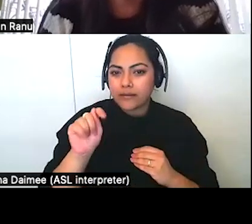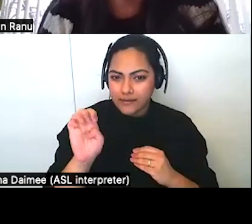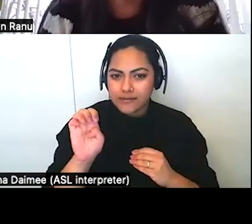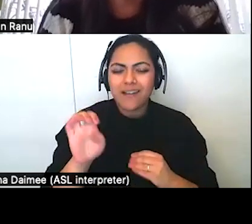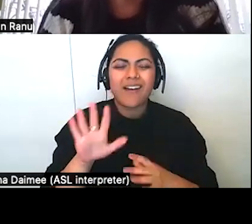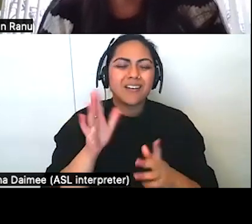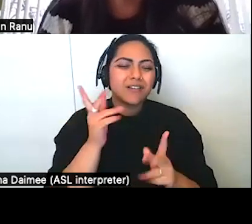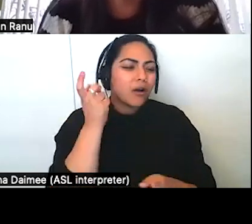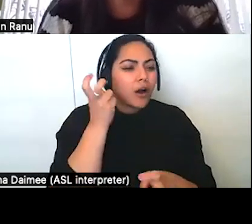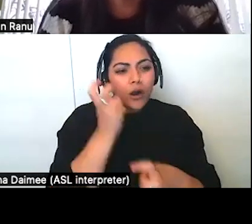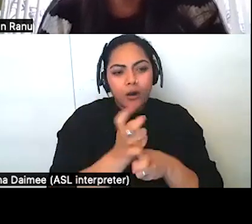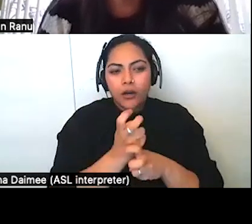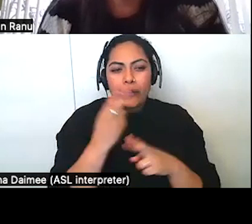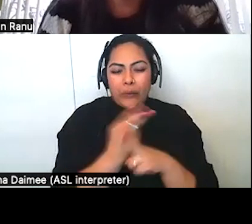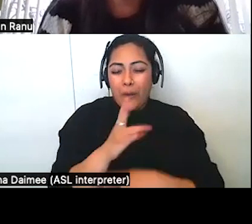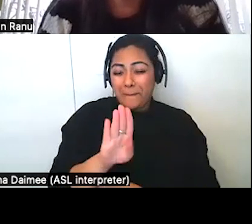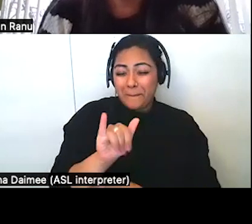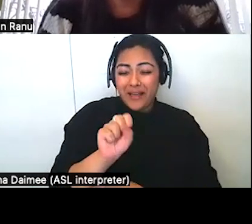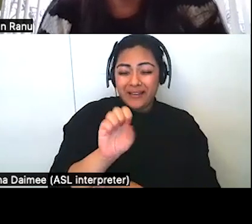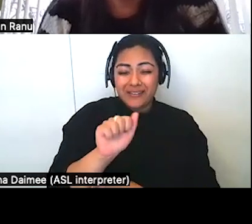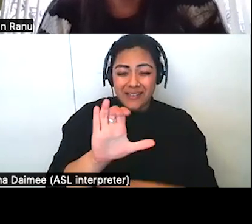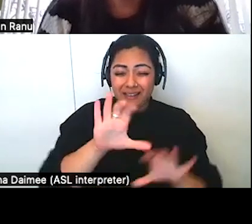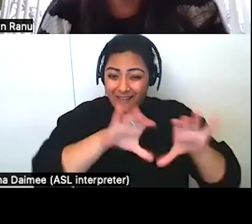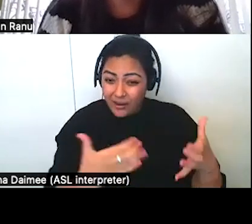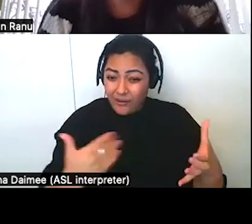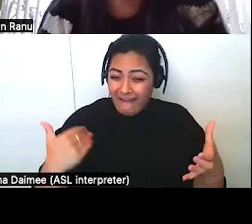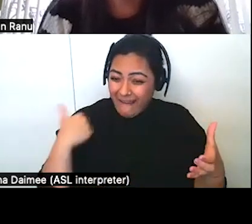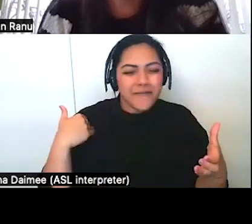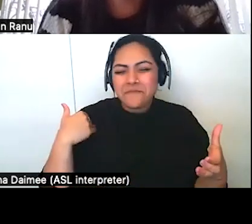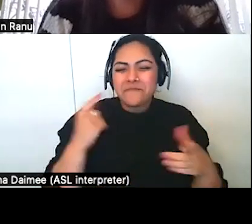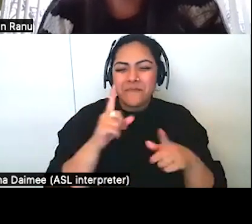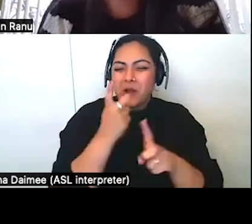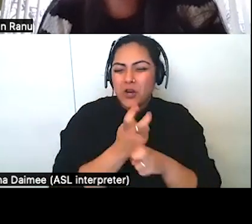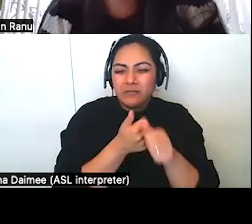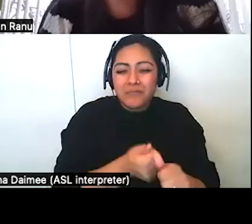but you will see it across multiple platforms such as Instagram or TikTok.